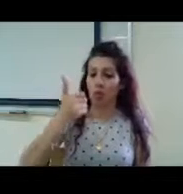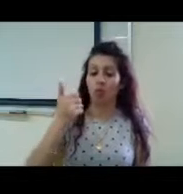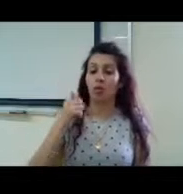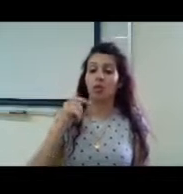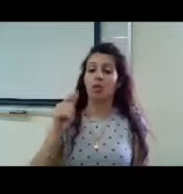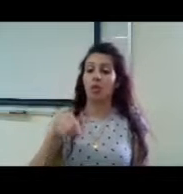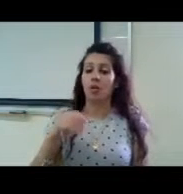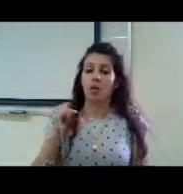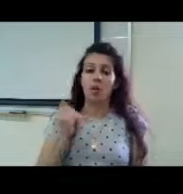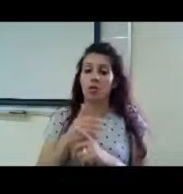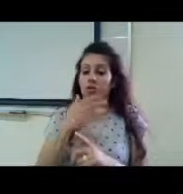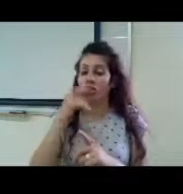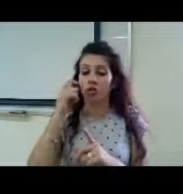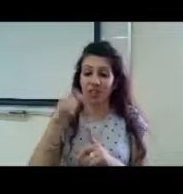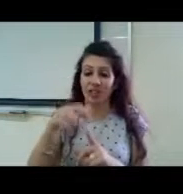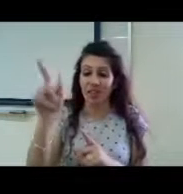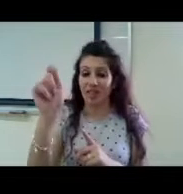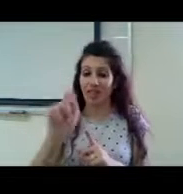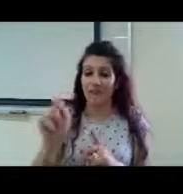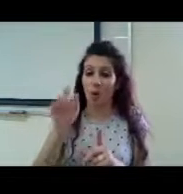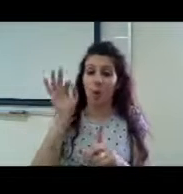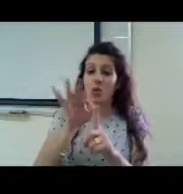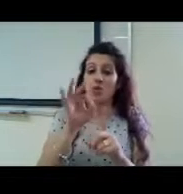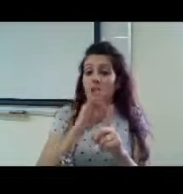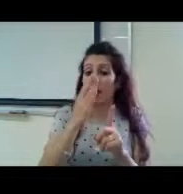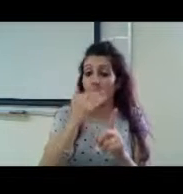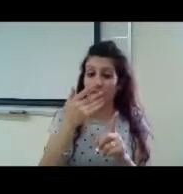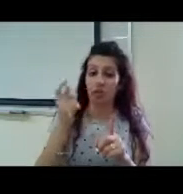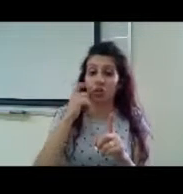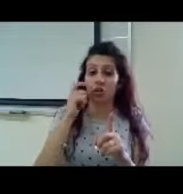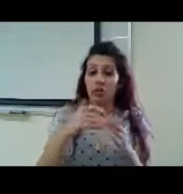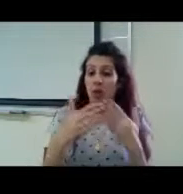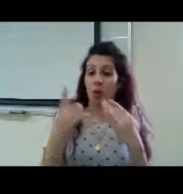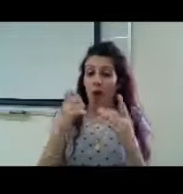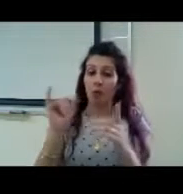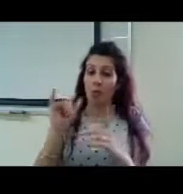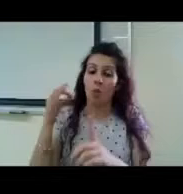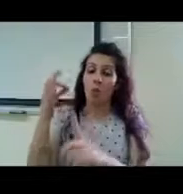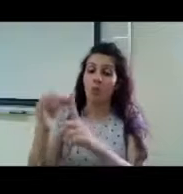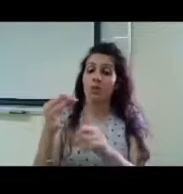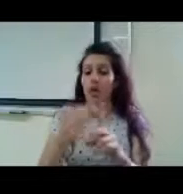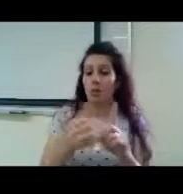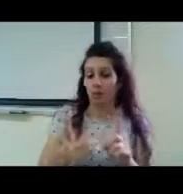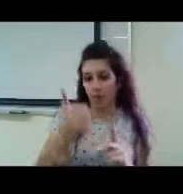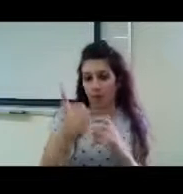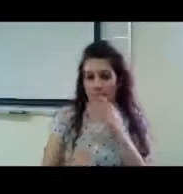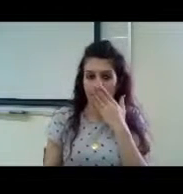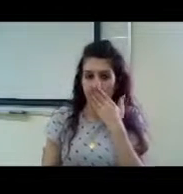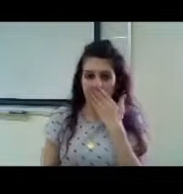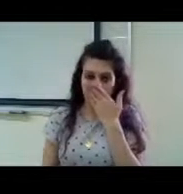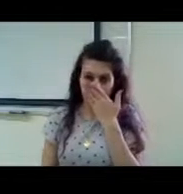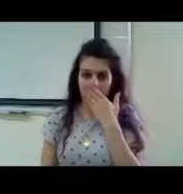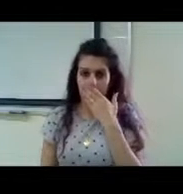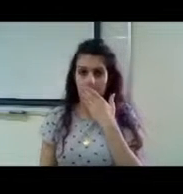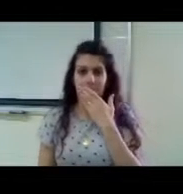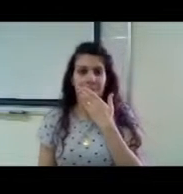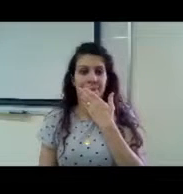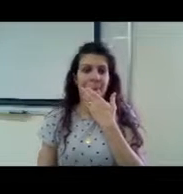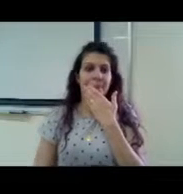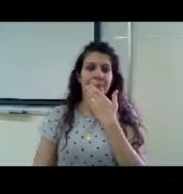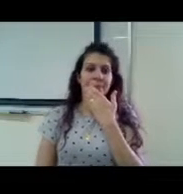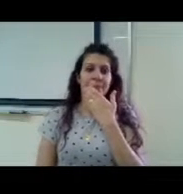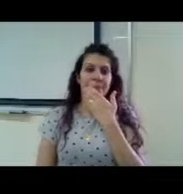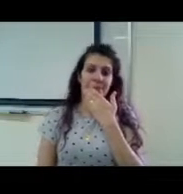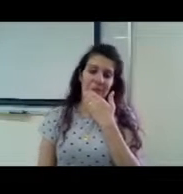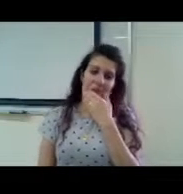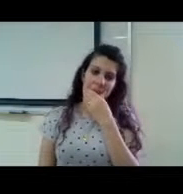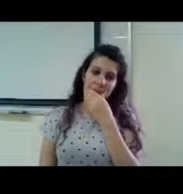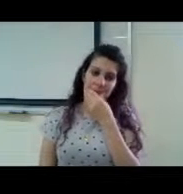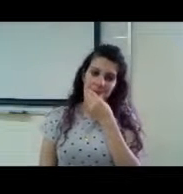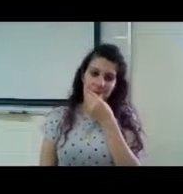to highlight the gender of here and challenges against inclusion we